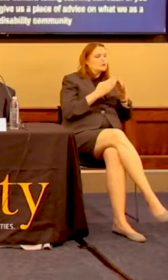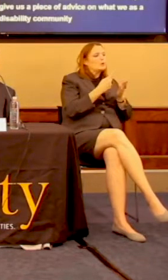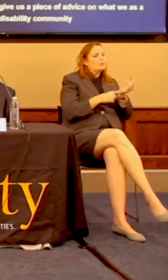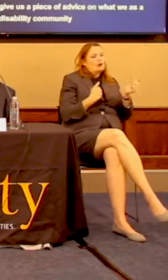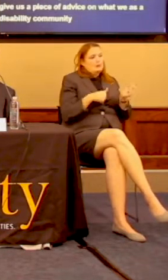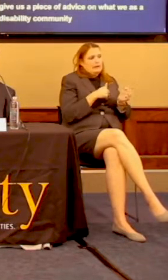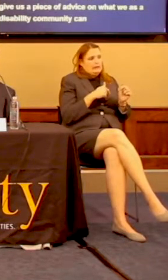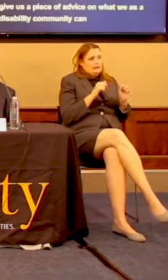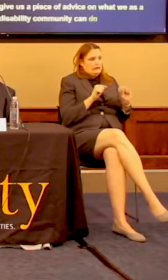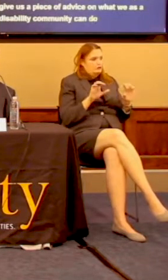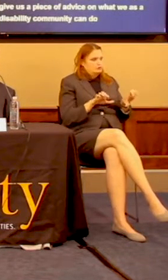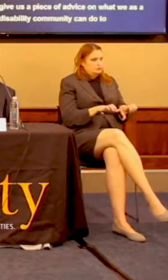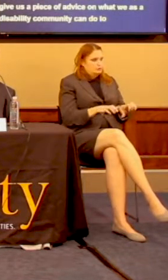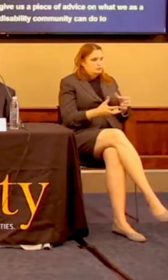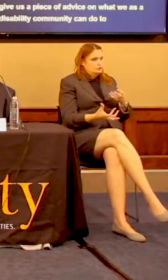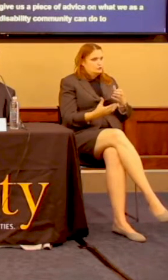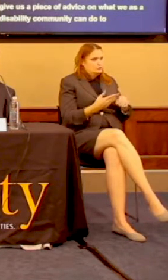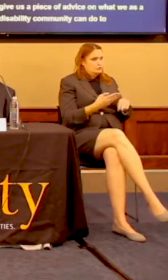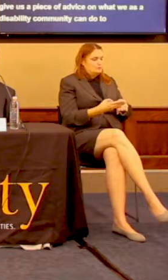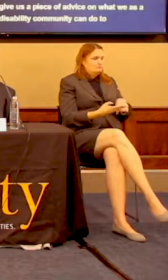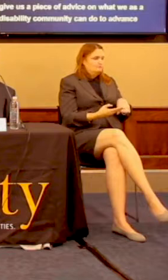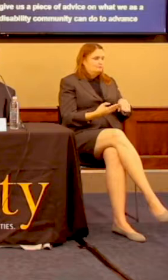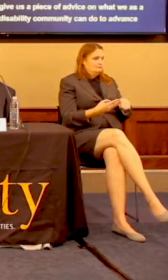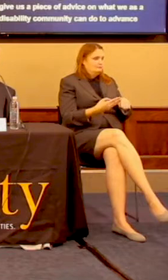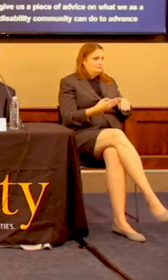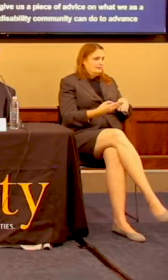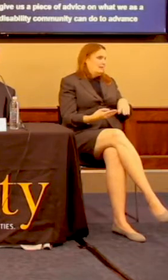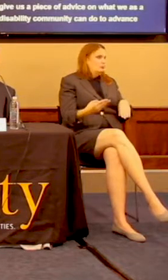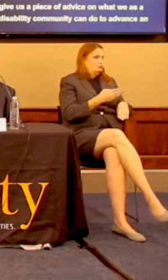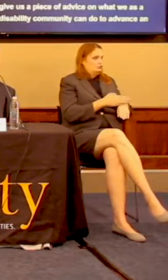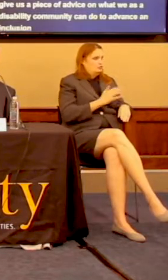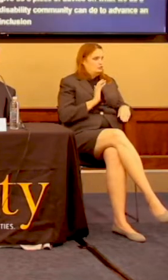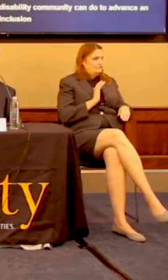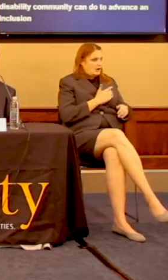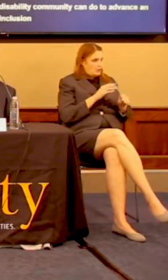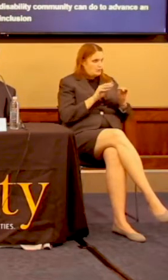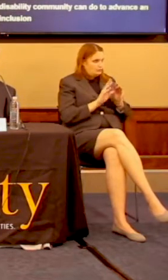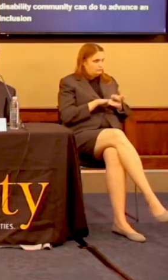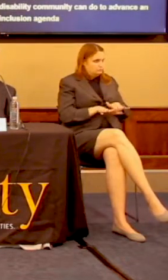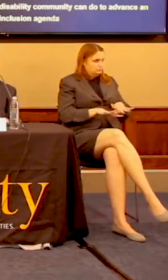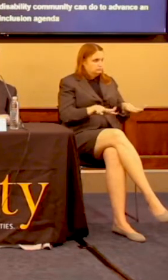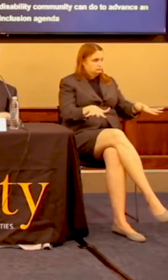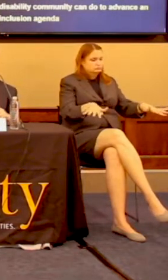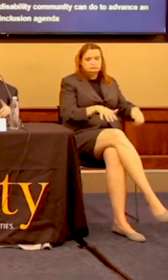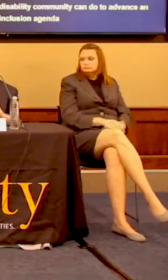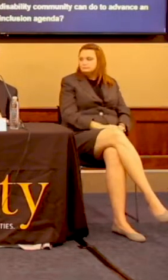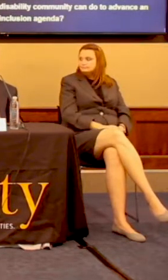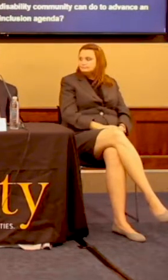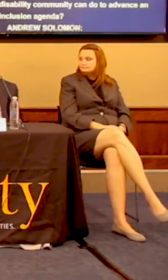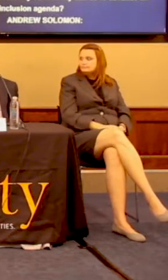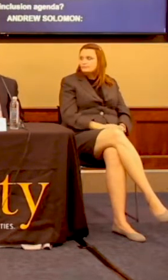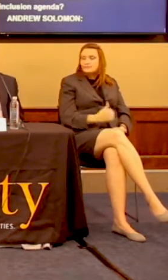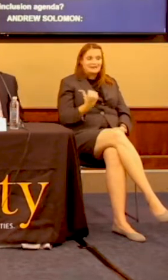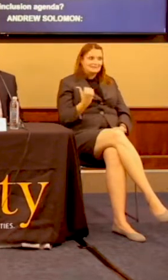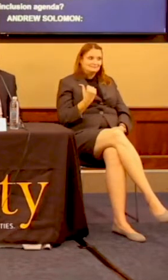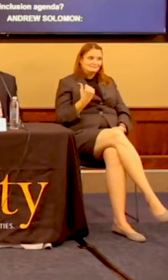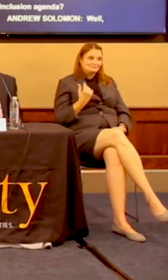an inclusion agenda well I guess we've